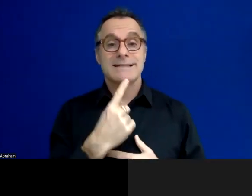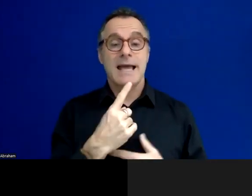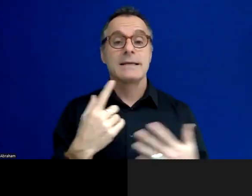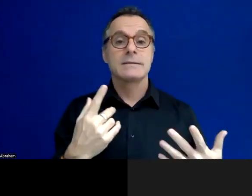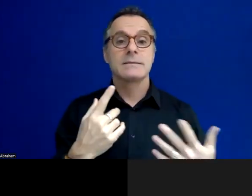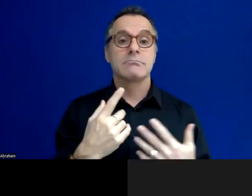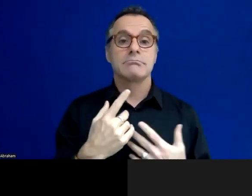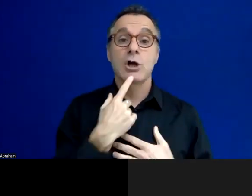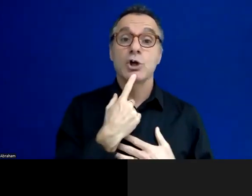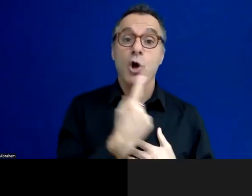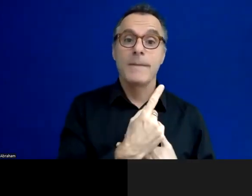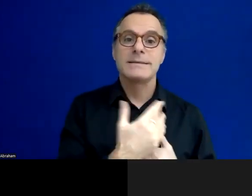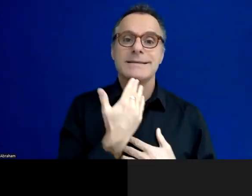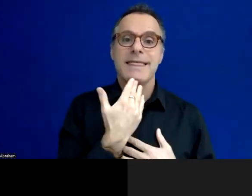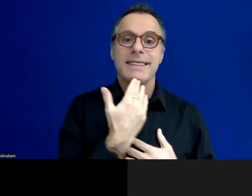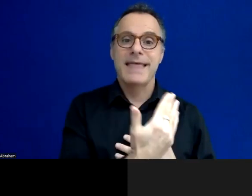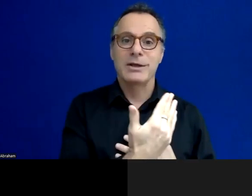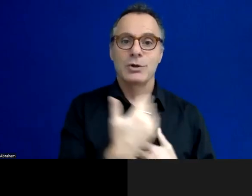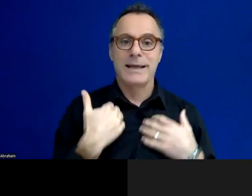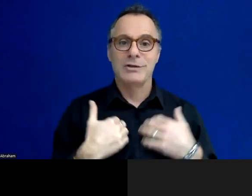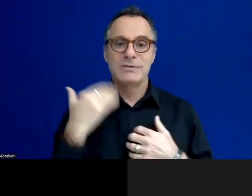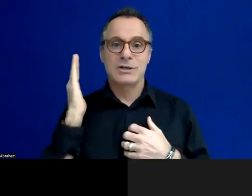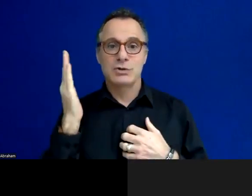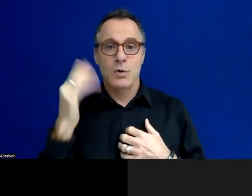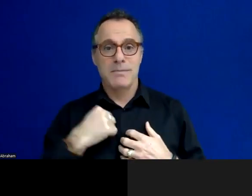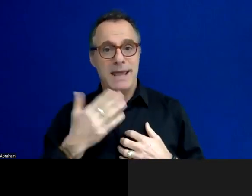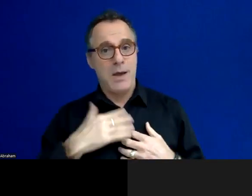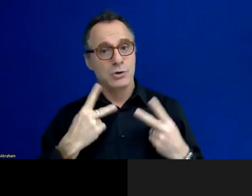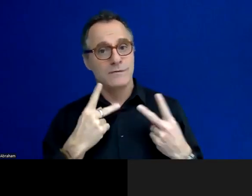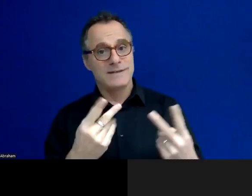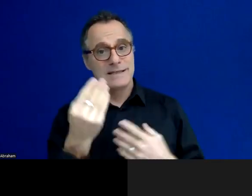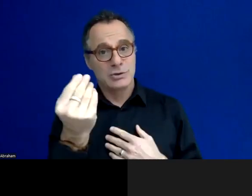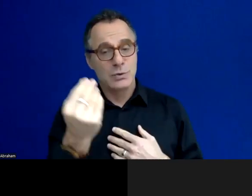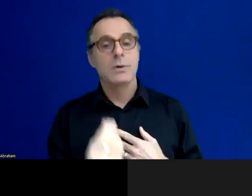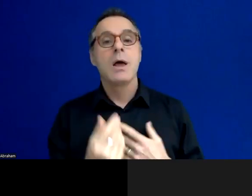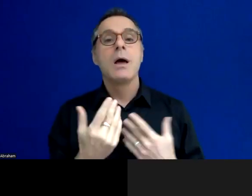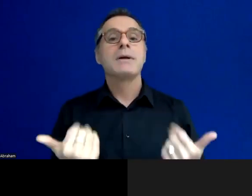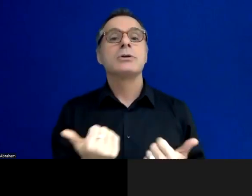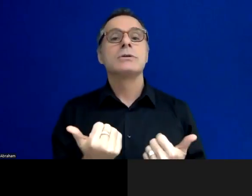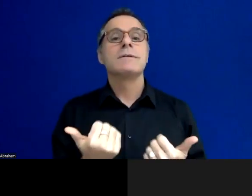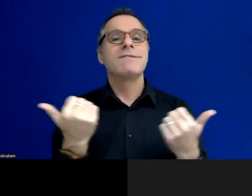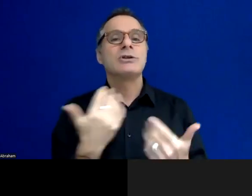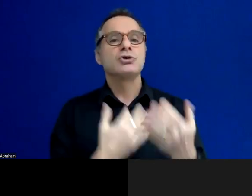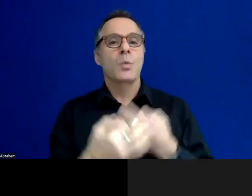saying "thank you for the interesting talk and I hope to come and visit soon." So, I think everyone really appreciated the talk and thank you so much for